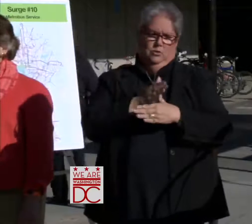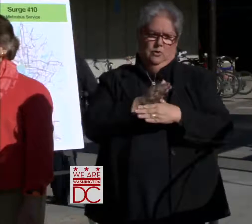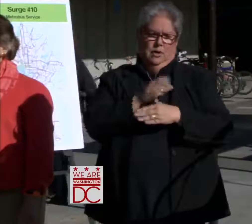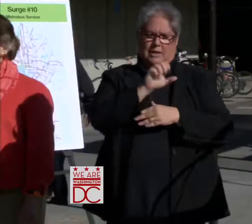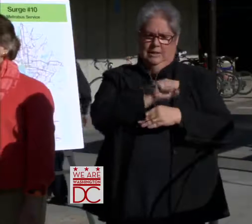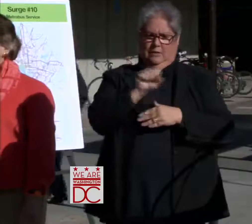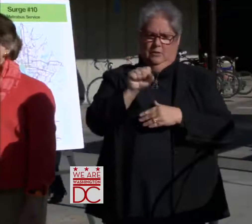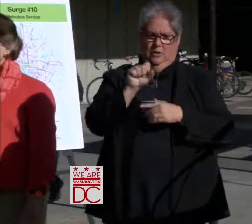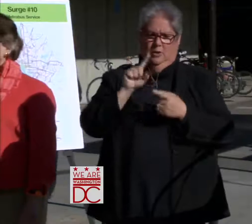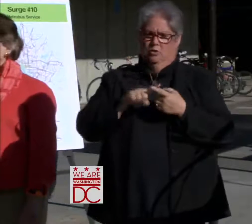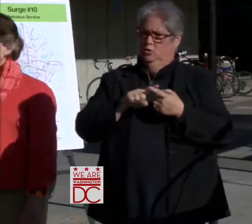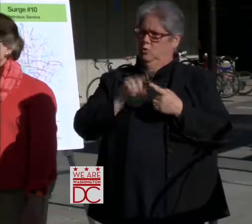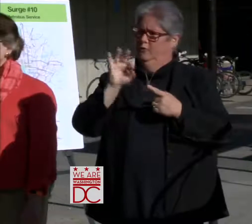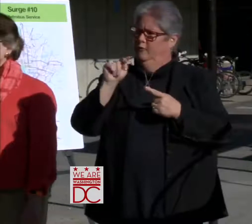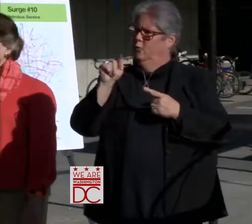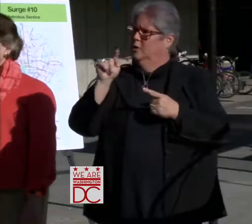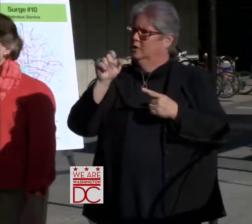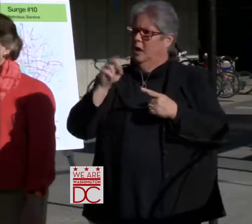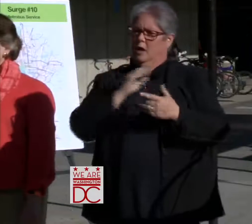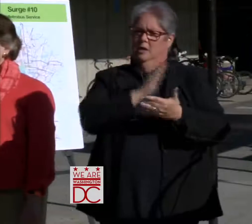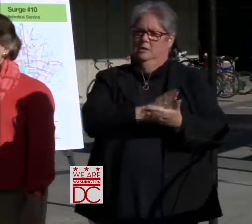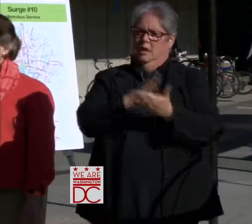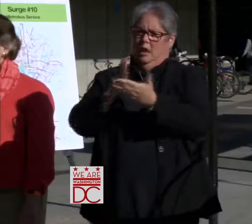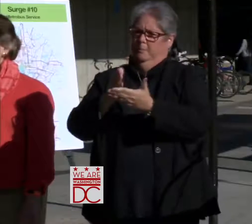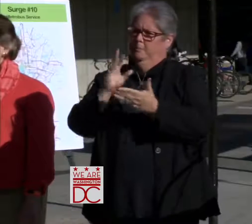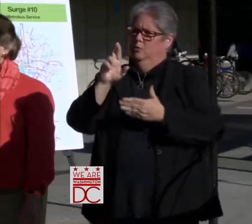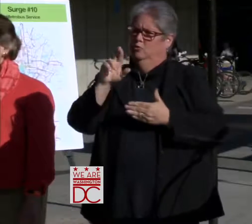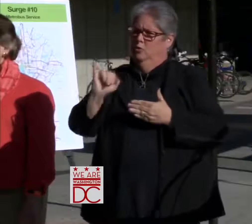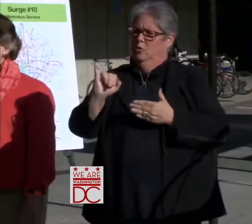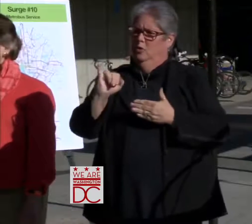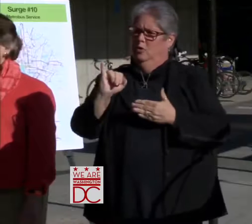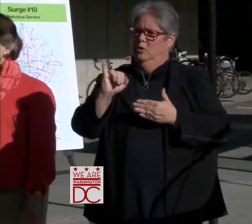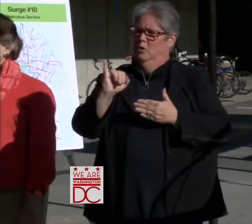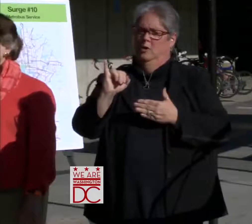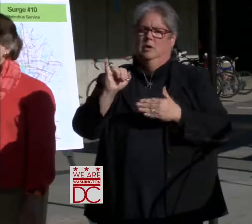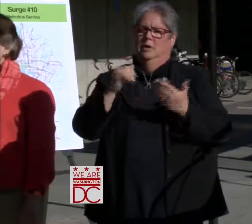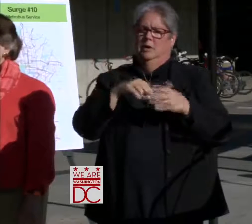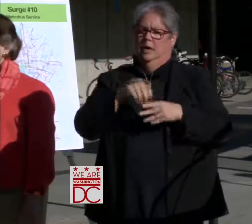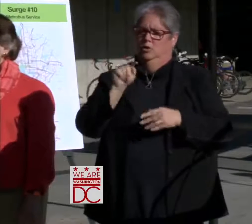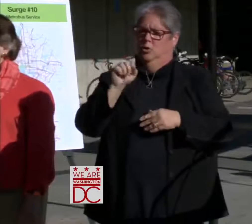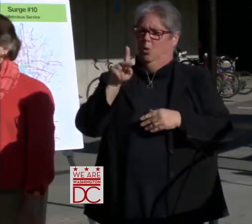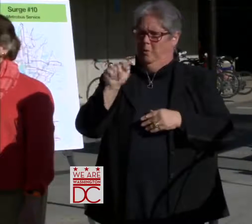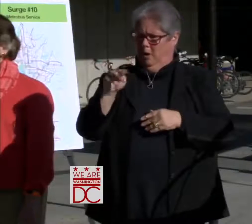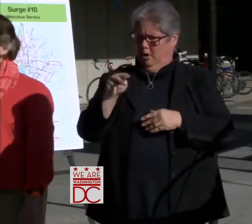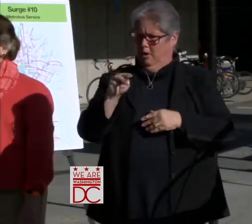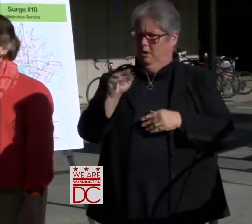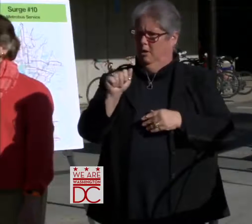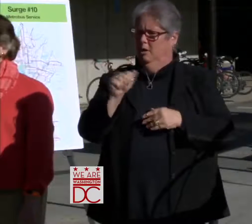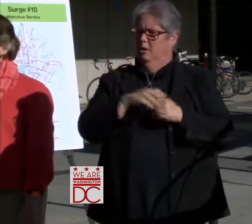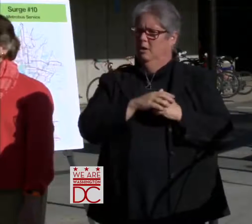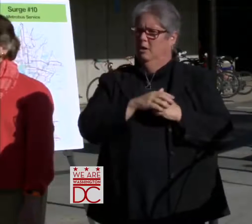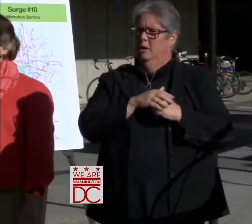STRING AND FORT TOTTEN WITH STOPS IN TAKOMA AND THE SHUTTLE